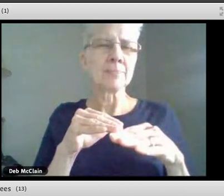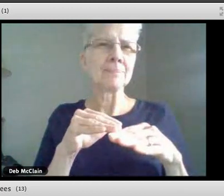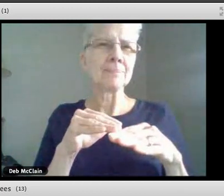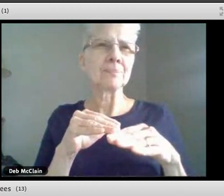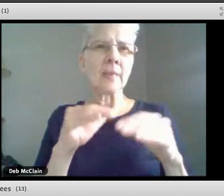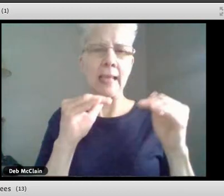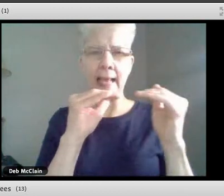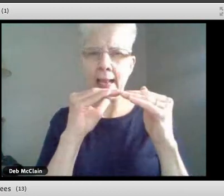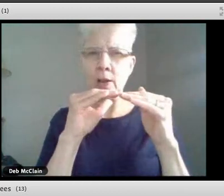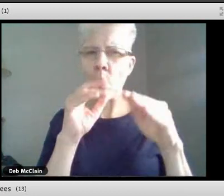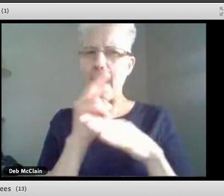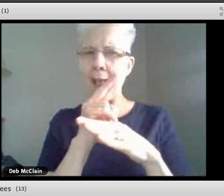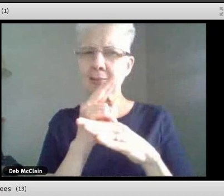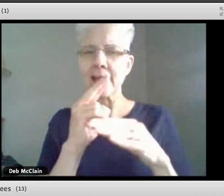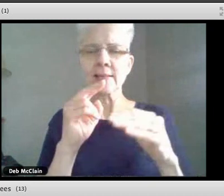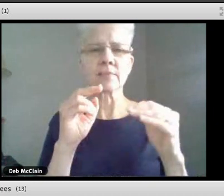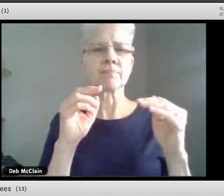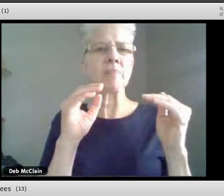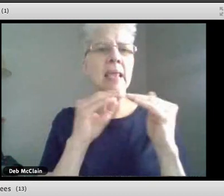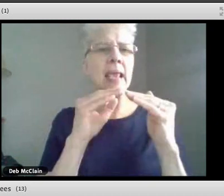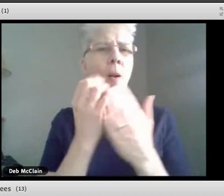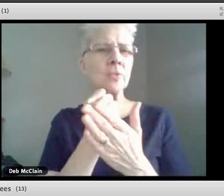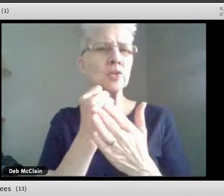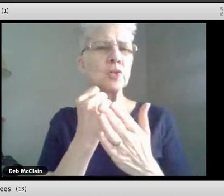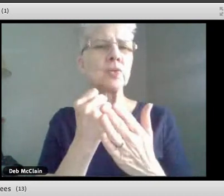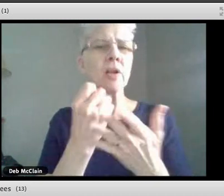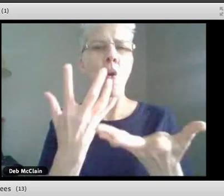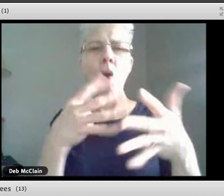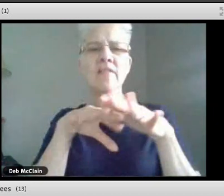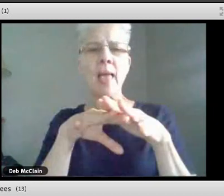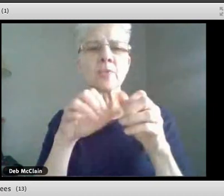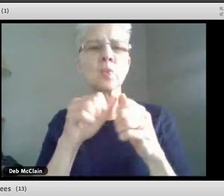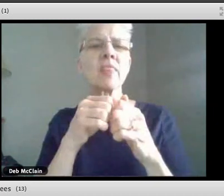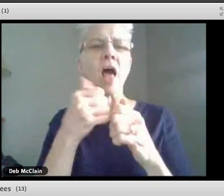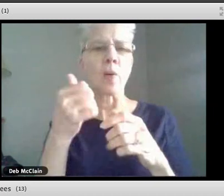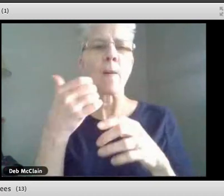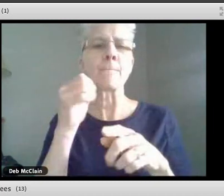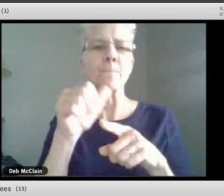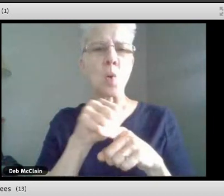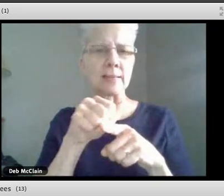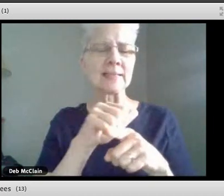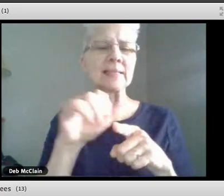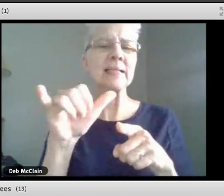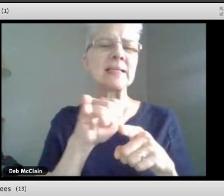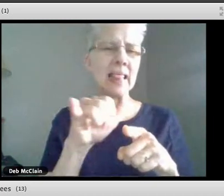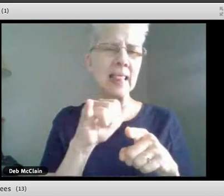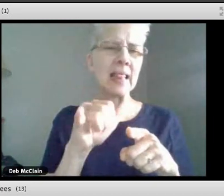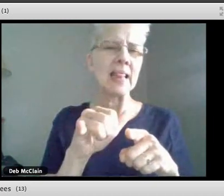equal opportunity, and it overlaps with other best practices like the WCAG 2.1 and 2.0,